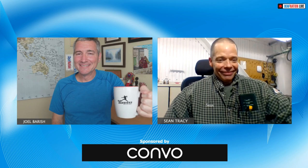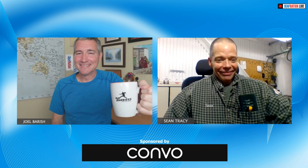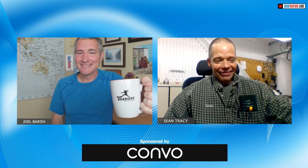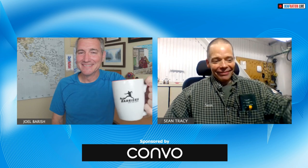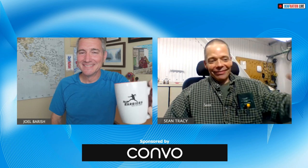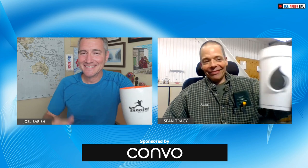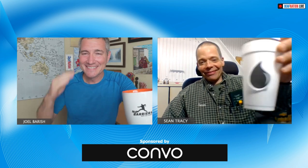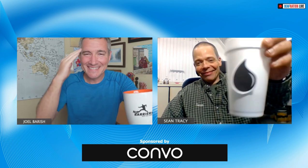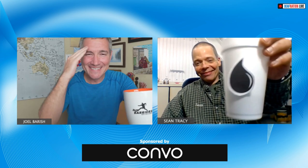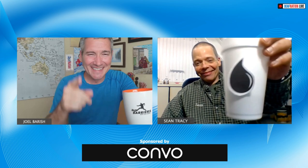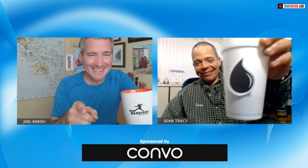Bye!